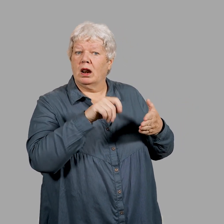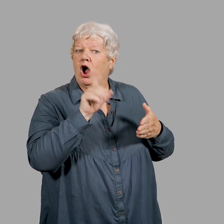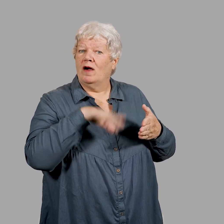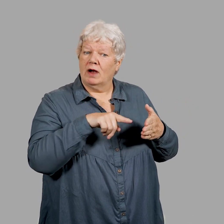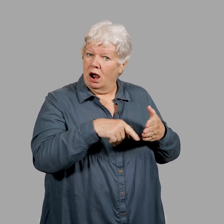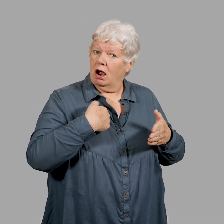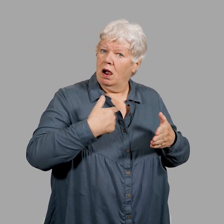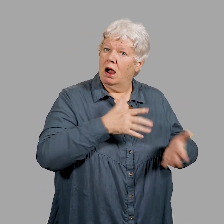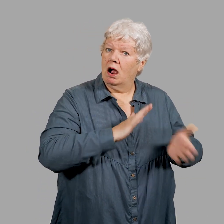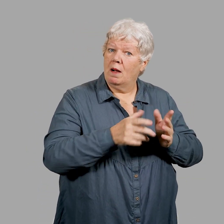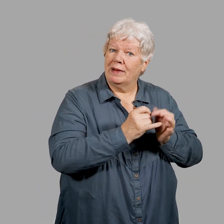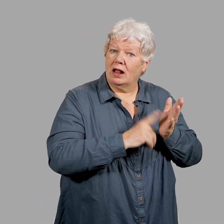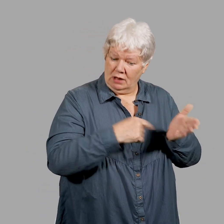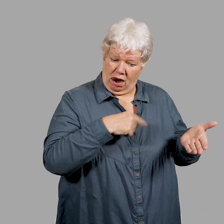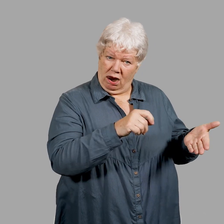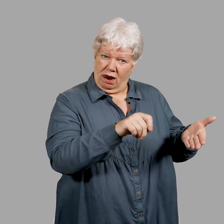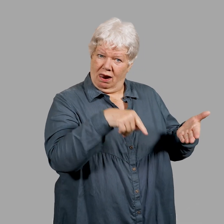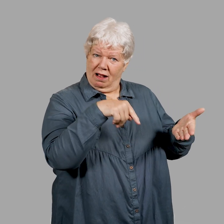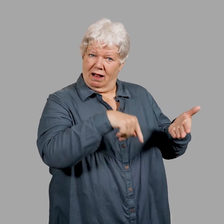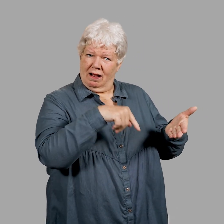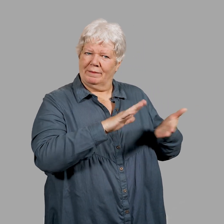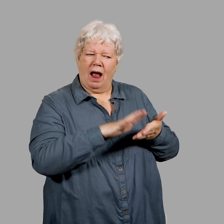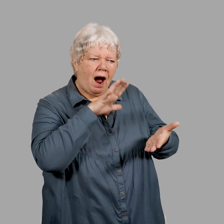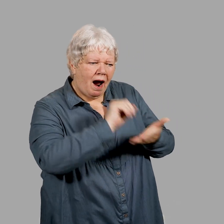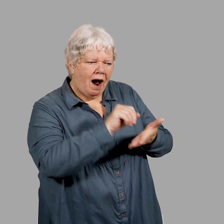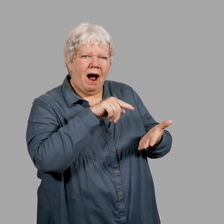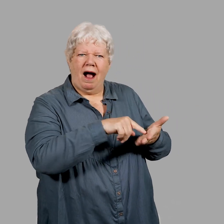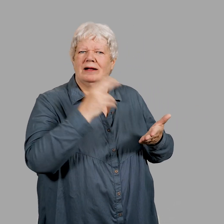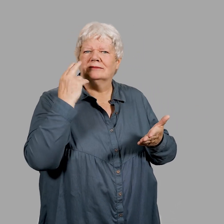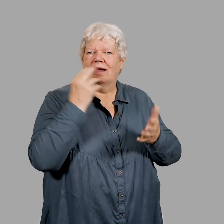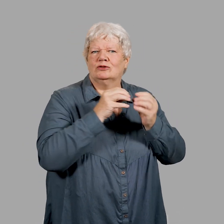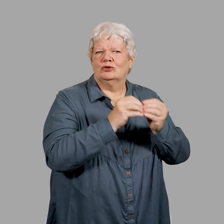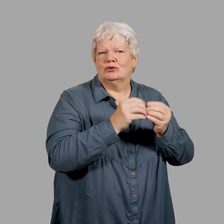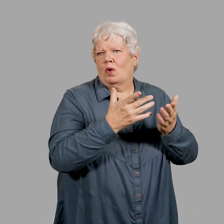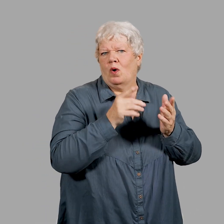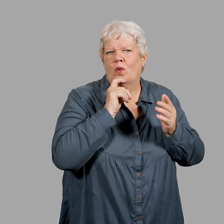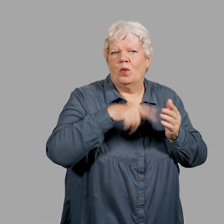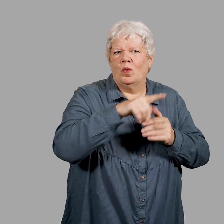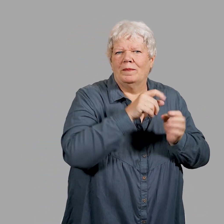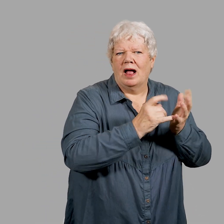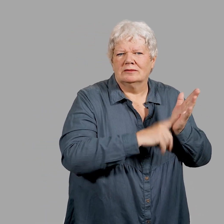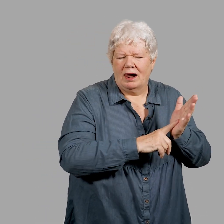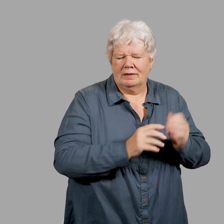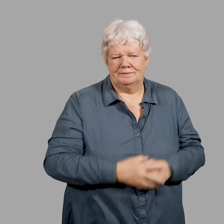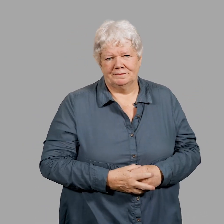to capture data on students who use BSL.